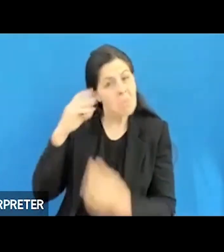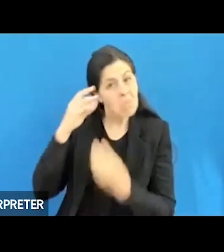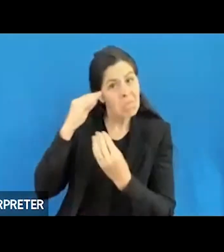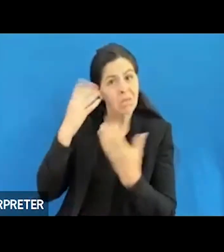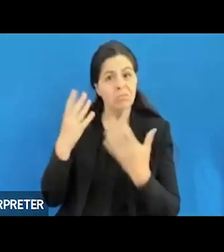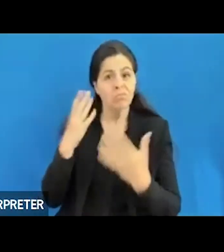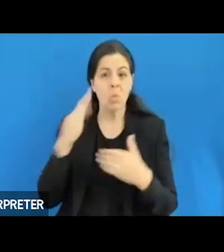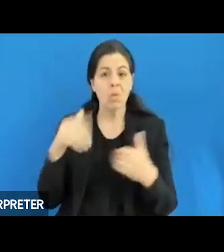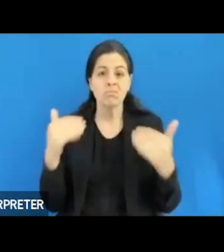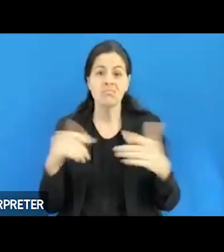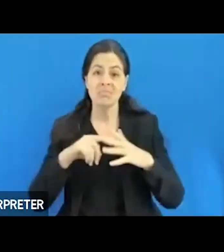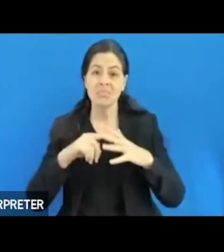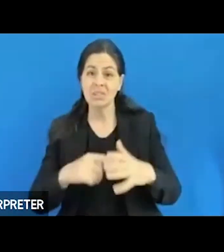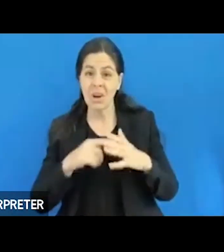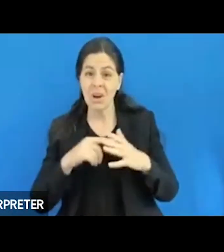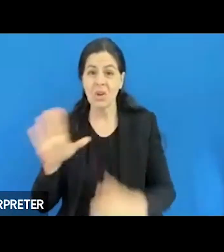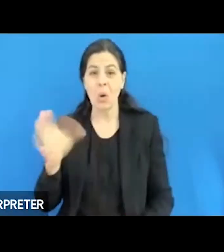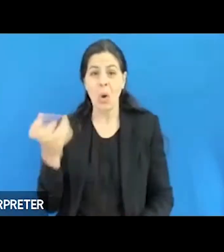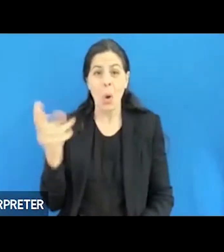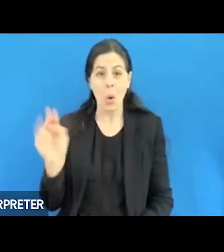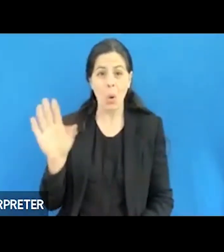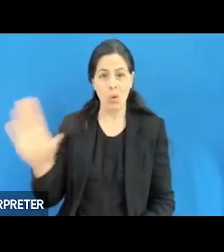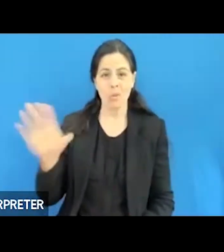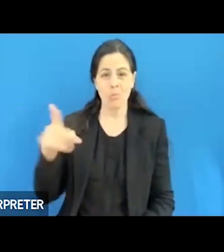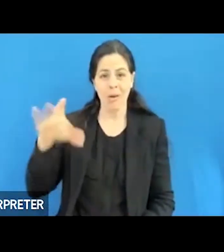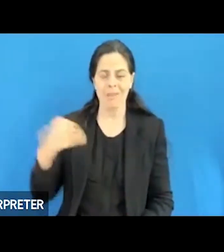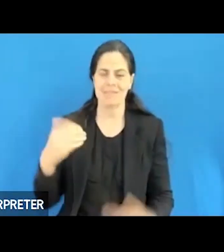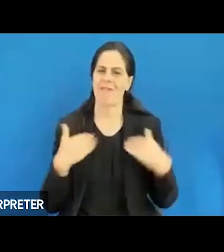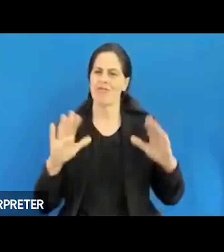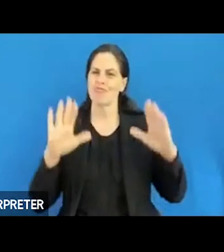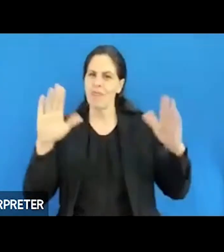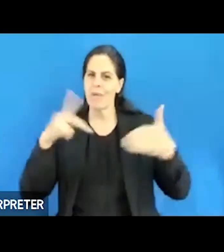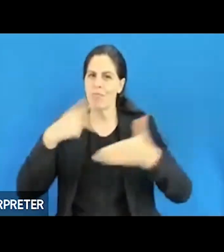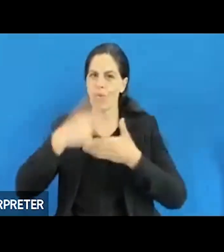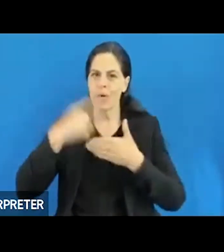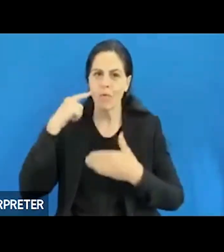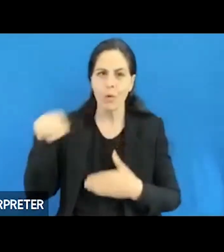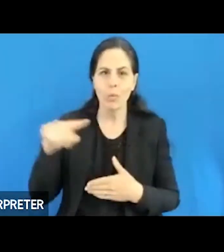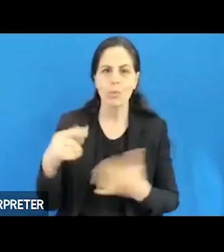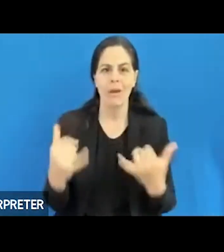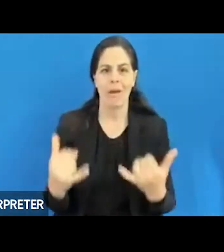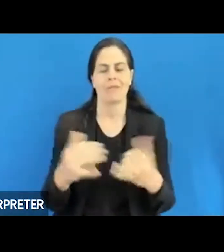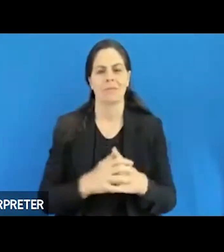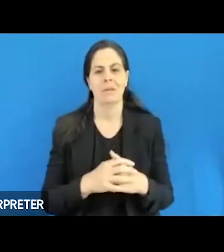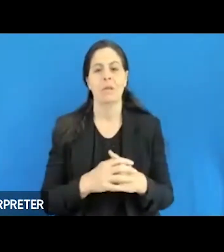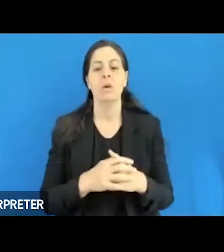we have a great program for you today. We're going to tell you about the new SAG-AFTRA podcast agreements,